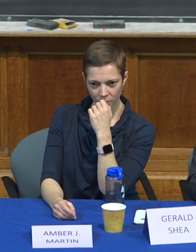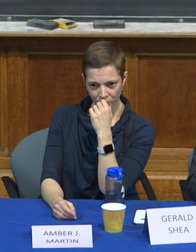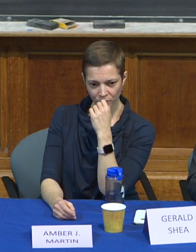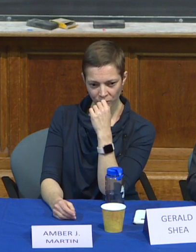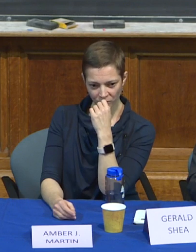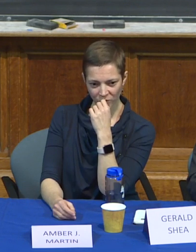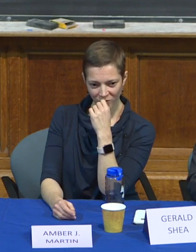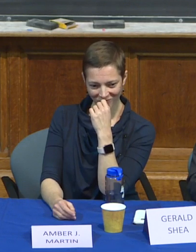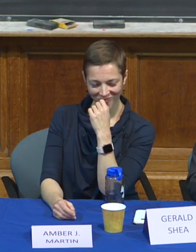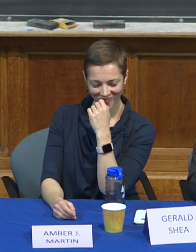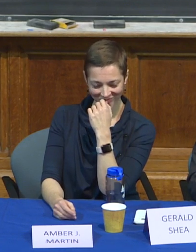Sorry, that's a bad question.